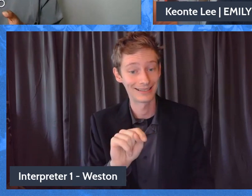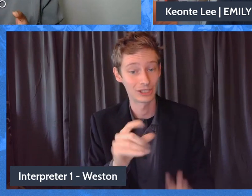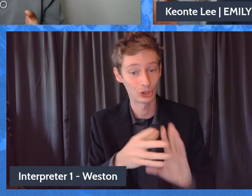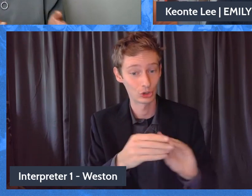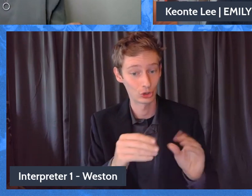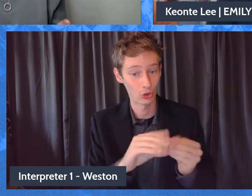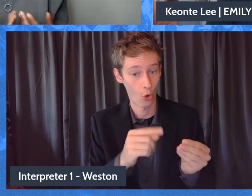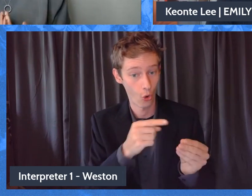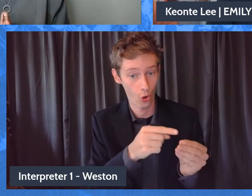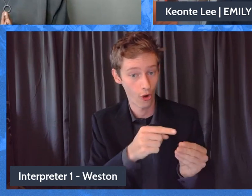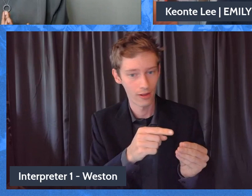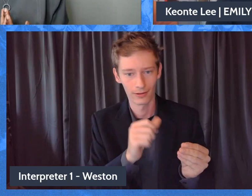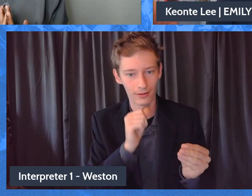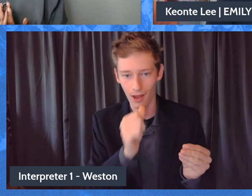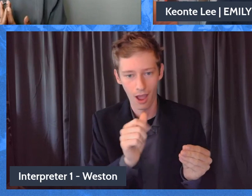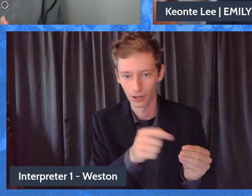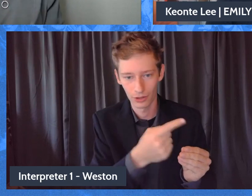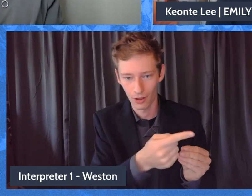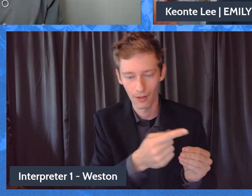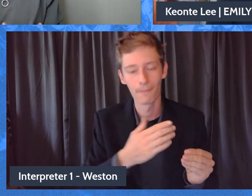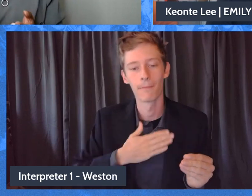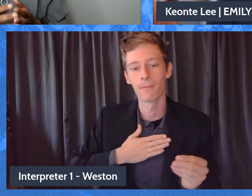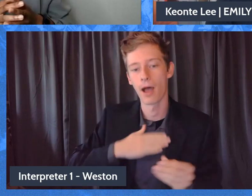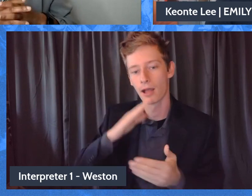it was the story of my daughter. I have a seven-year old.